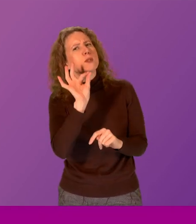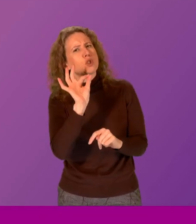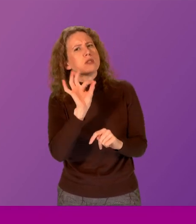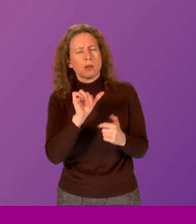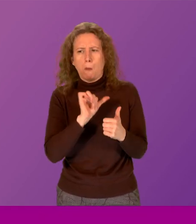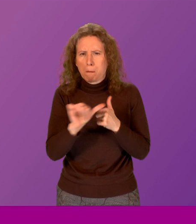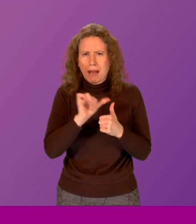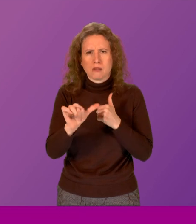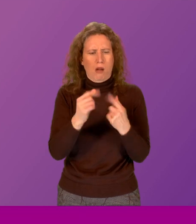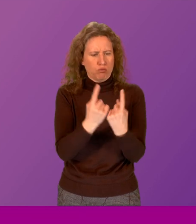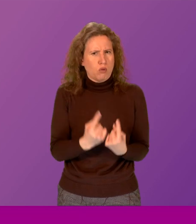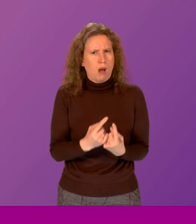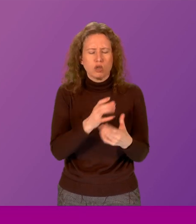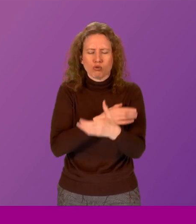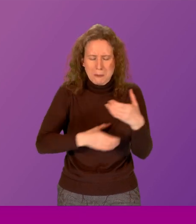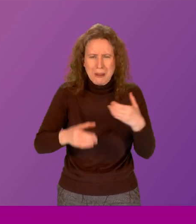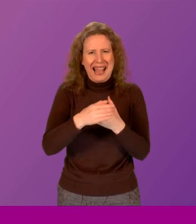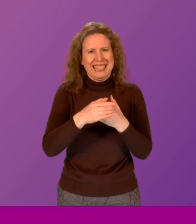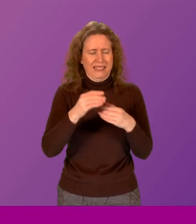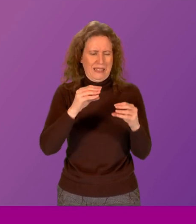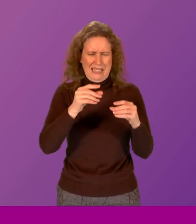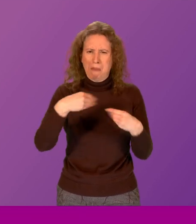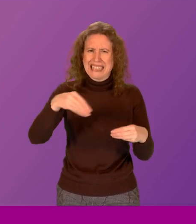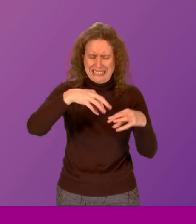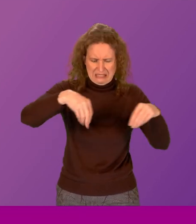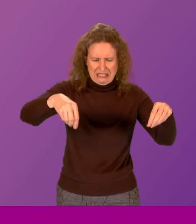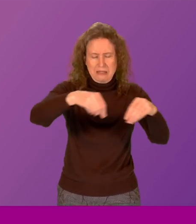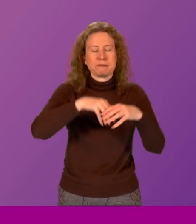infill products to replace the spread of microplastics in the environment.